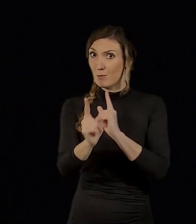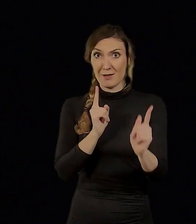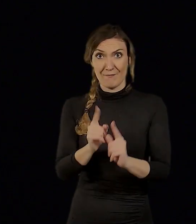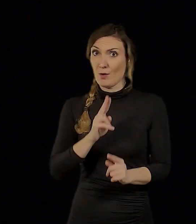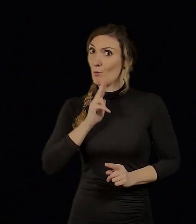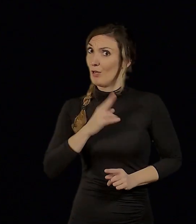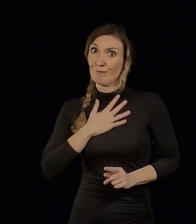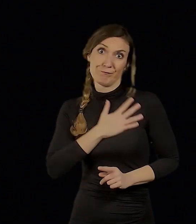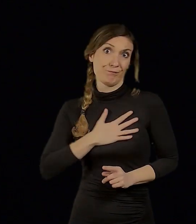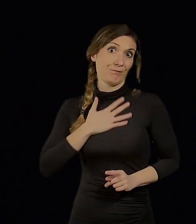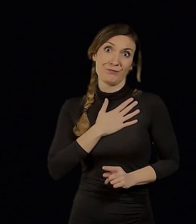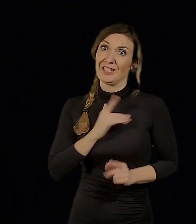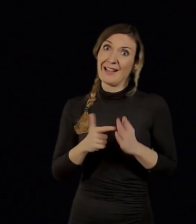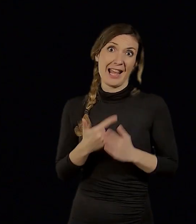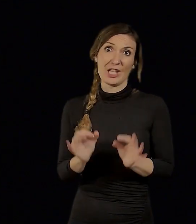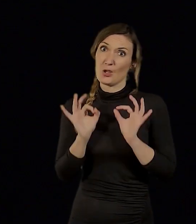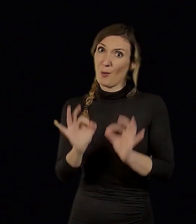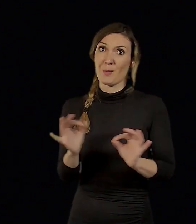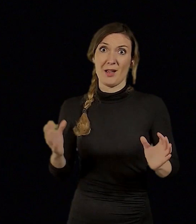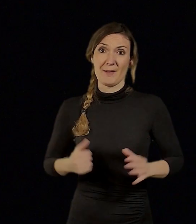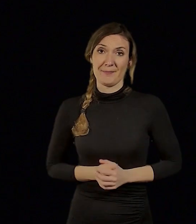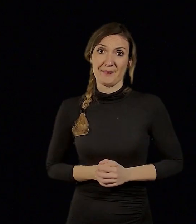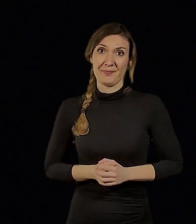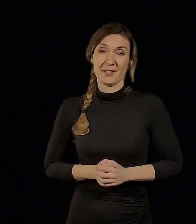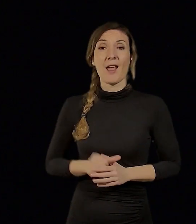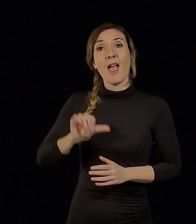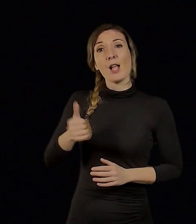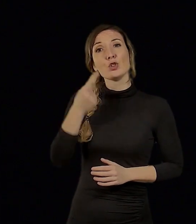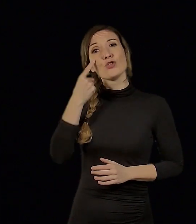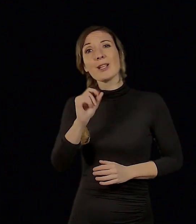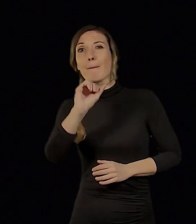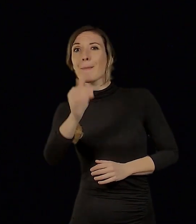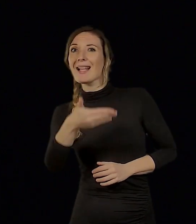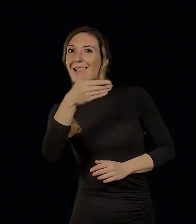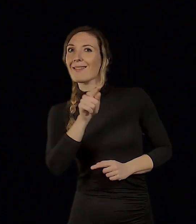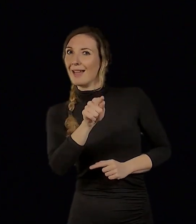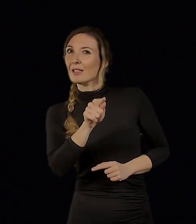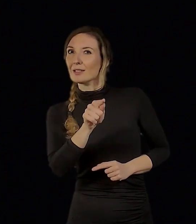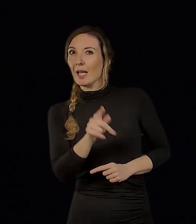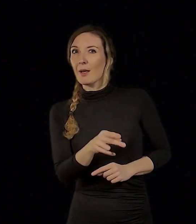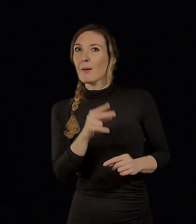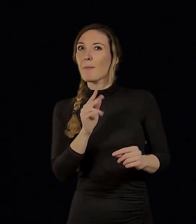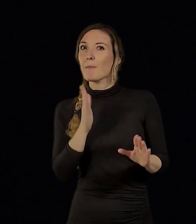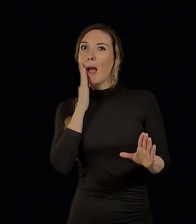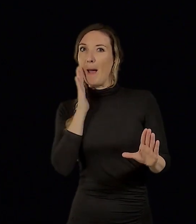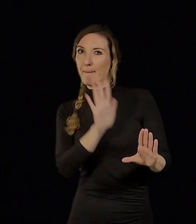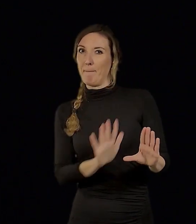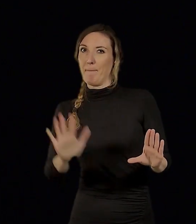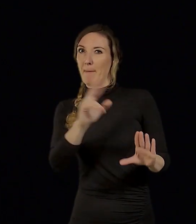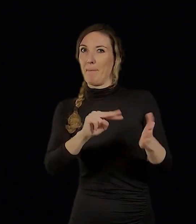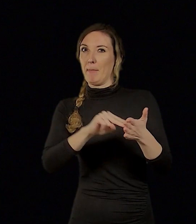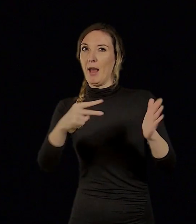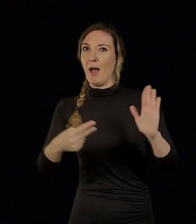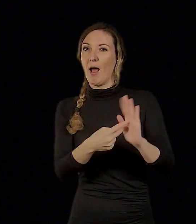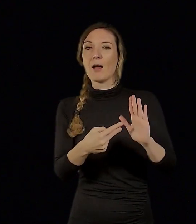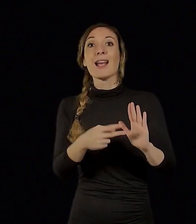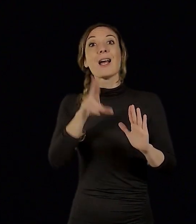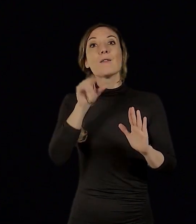the project is blocked there. And the question is - and it's not for the architects,